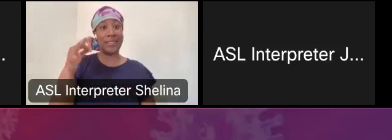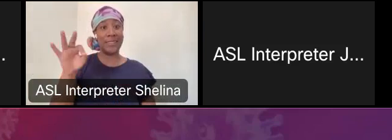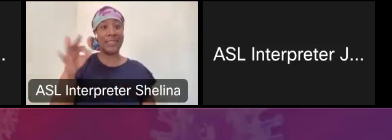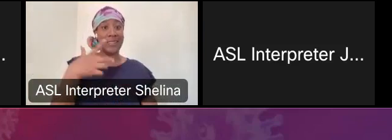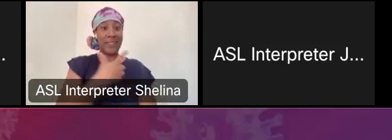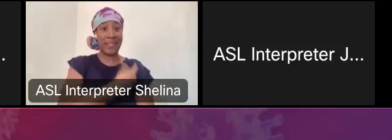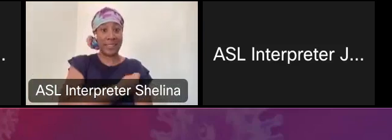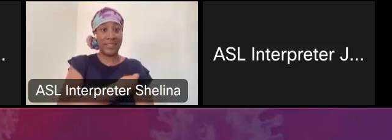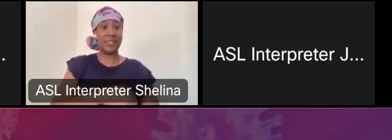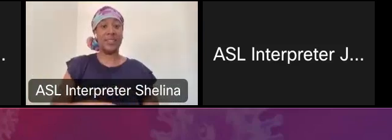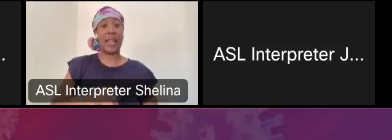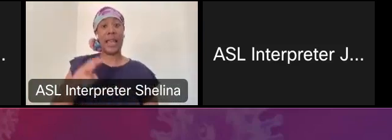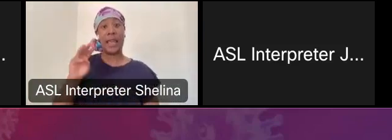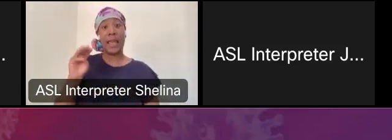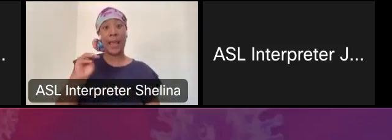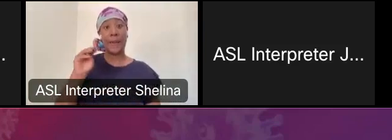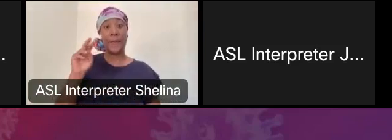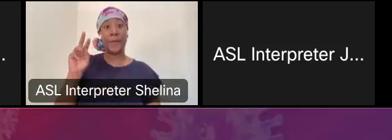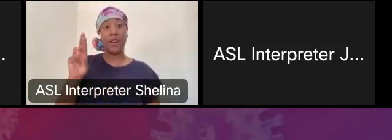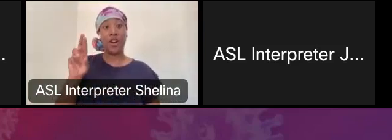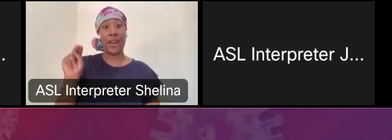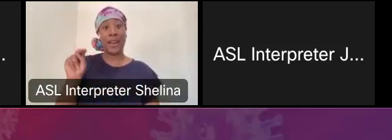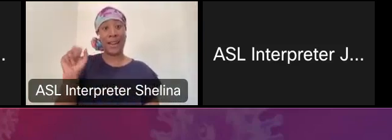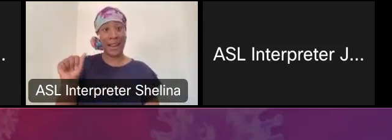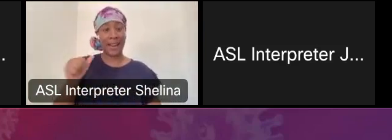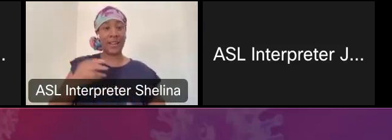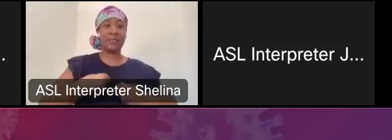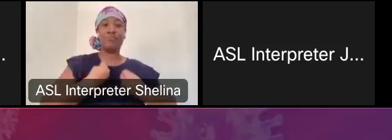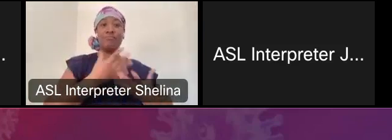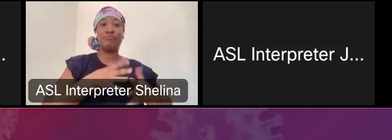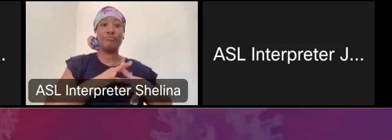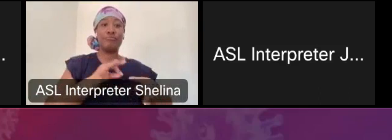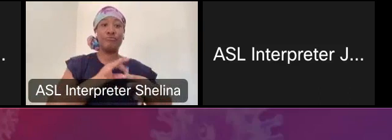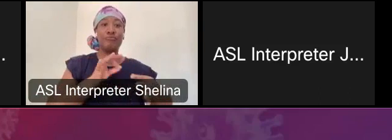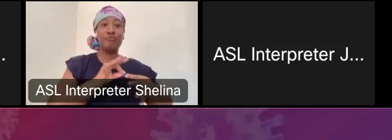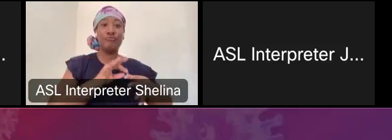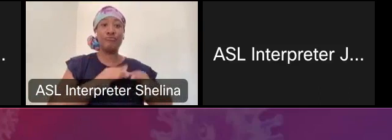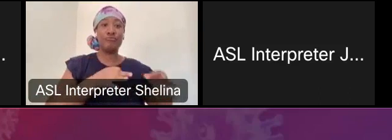Mrna vaccines can only deliver instructions. They cannot do anything else like, change your DNA.